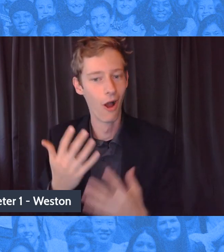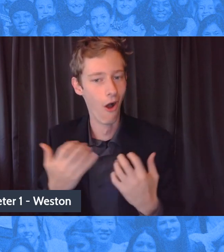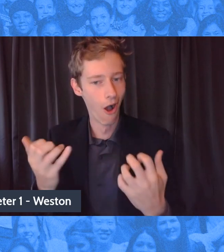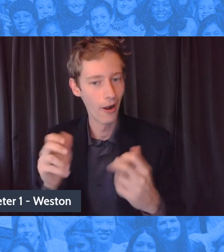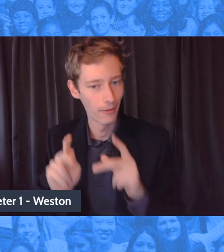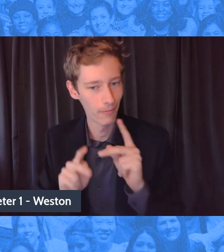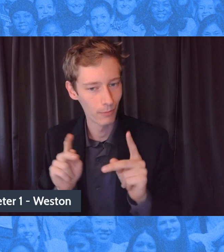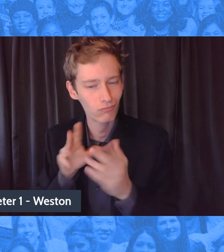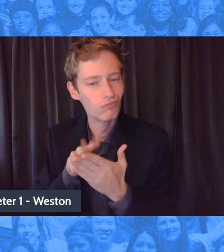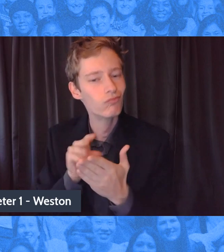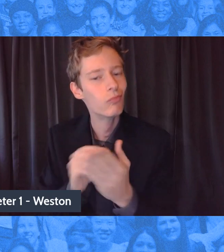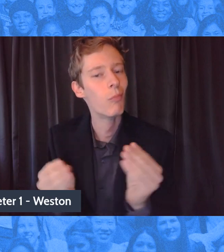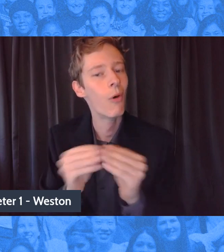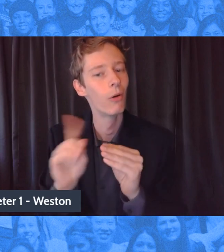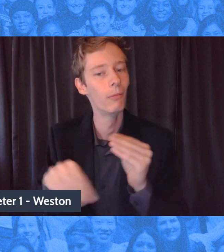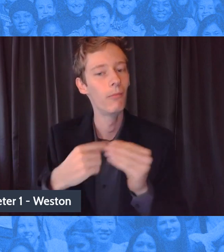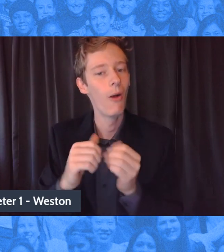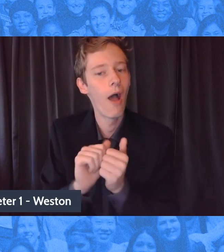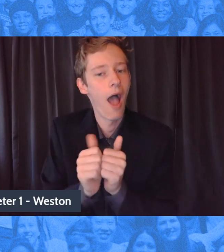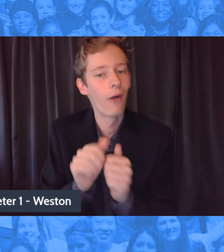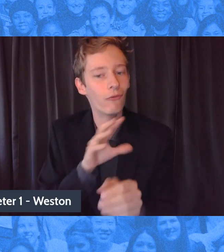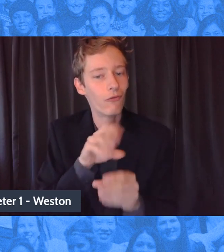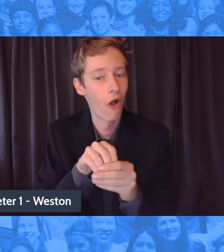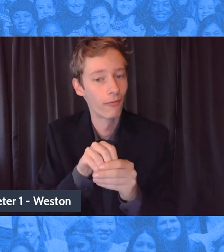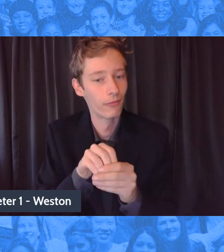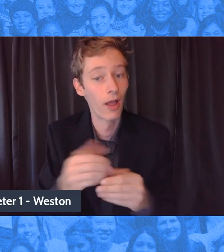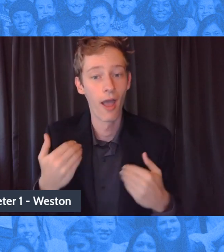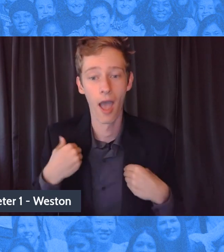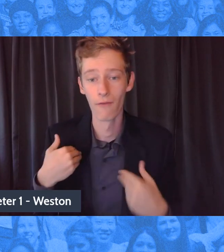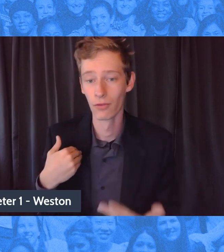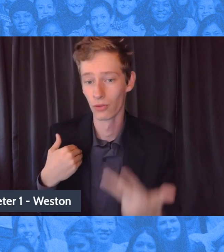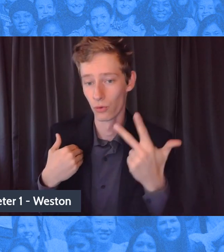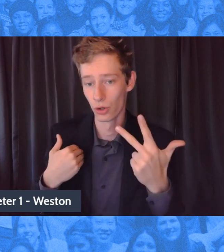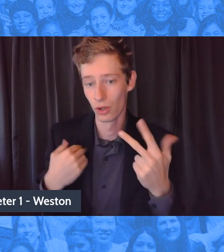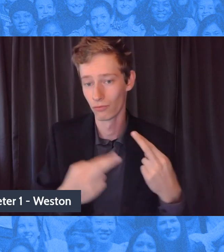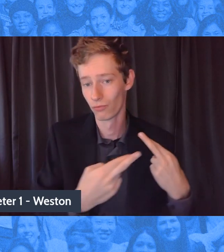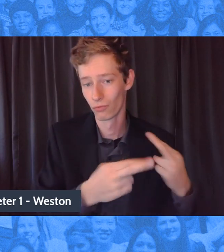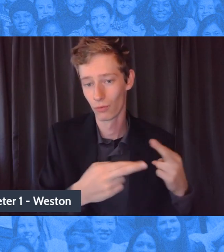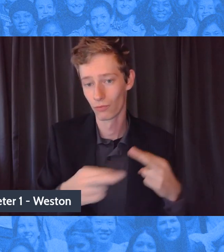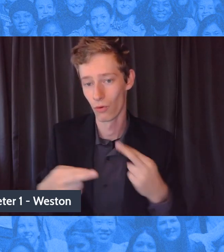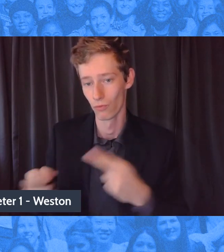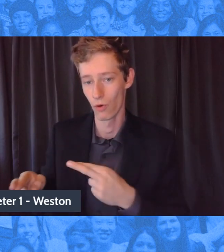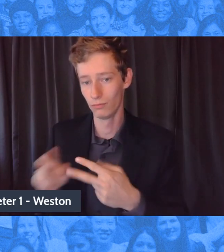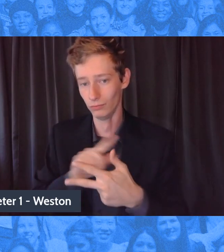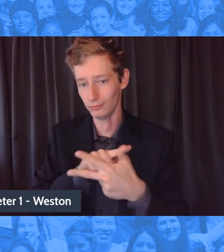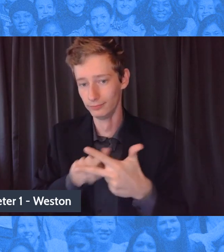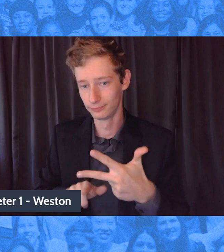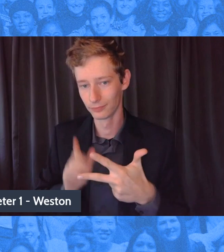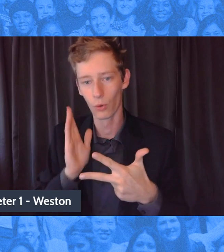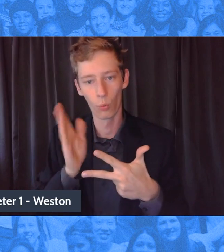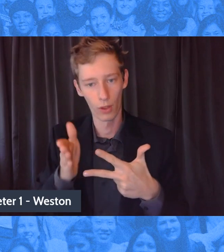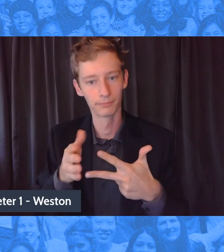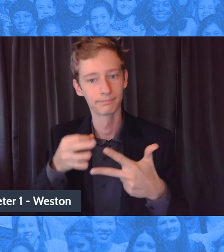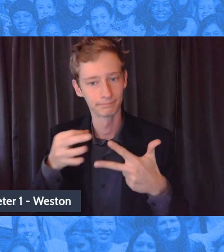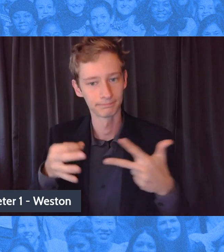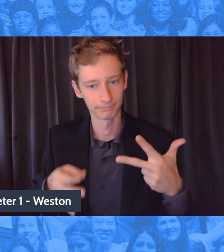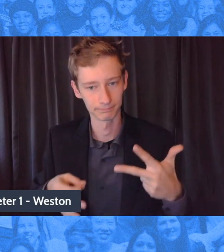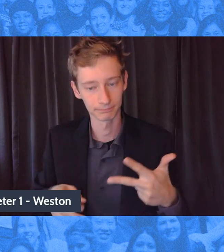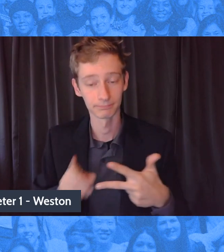So this is important. We have three different rooms that you can join, and I'm gonna tell you about those rooms. So the first room is resource sharing.